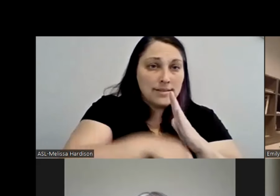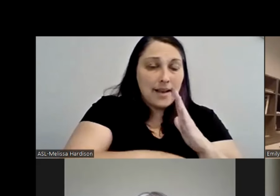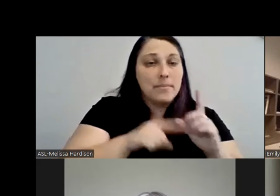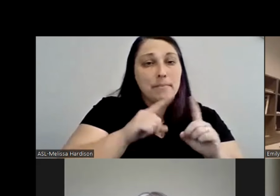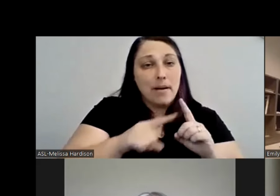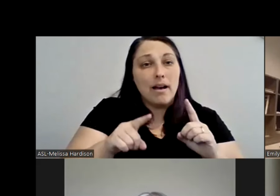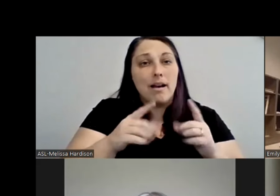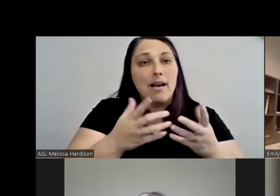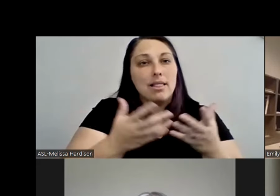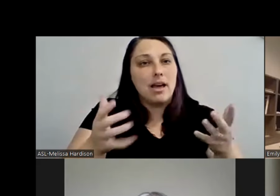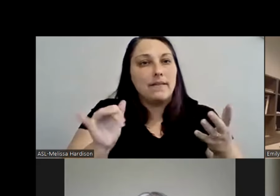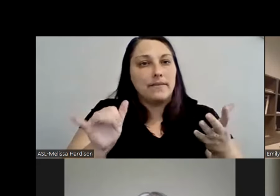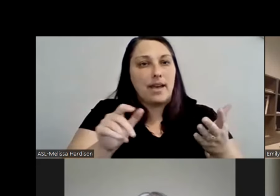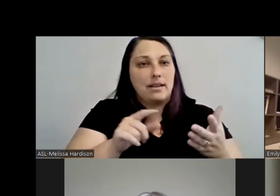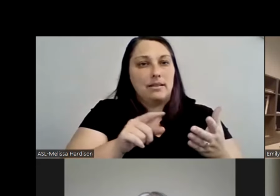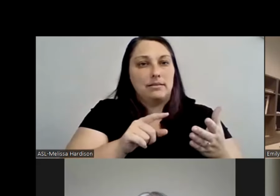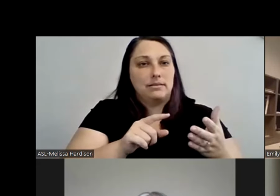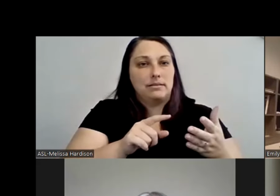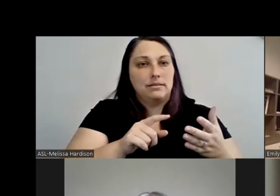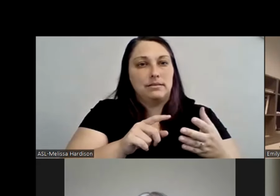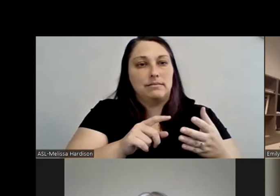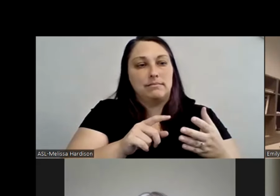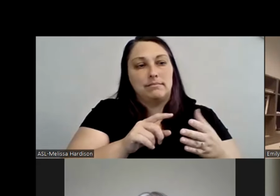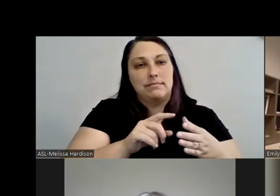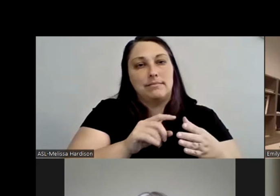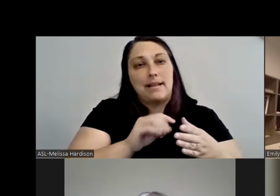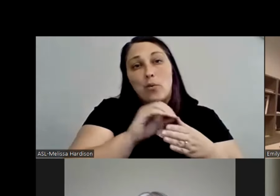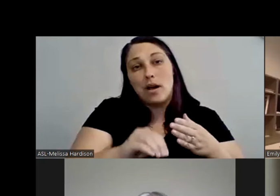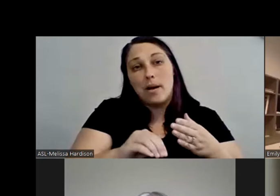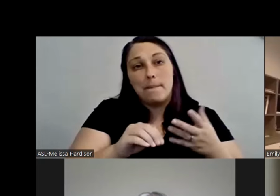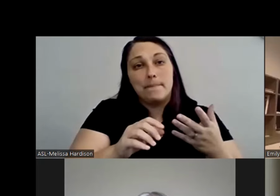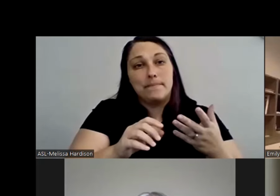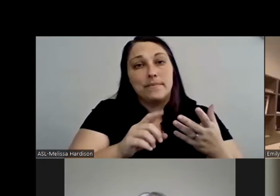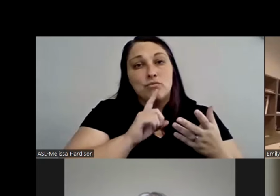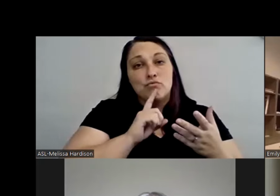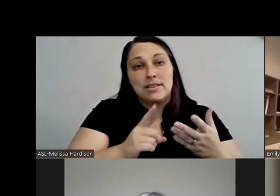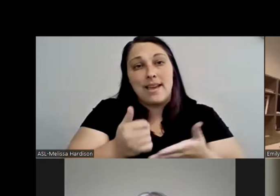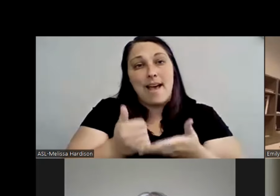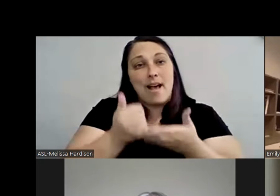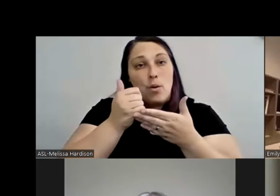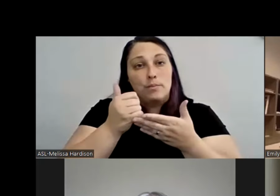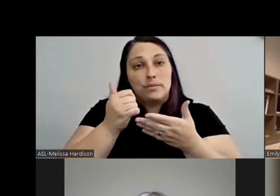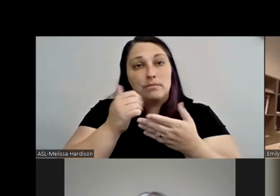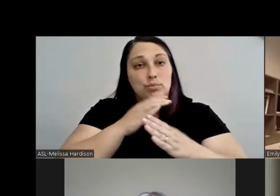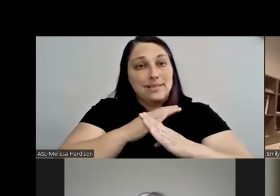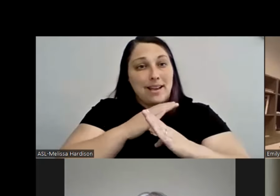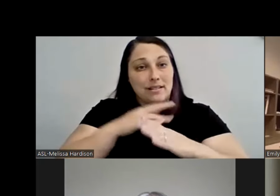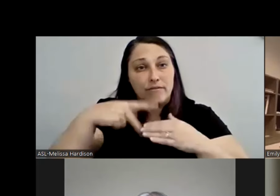two decades, and currently serves as the director of global engagement. She is a project leader at Greater Des Moines Habitat for Humanity.